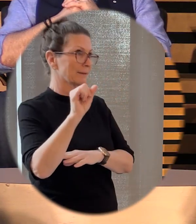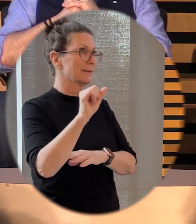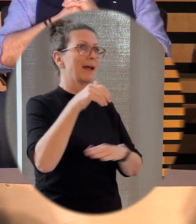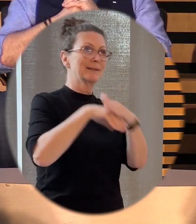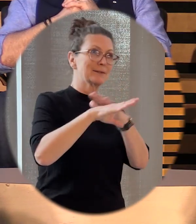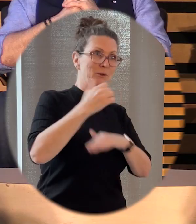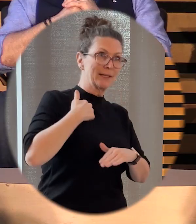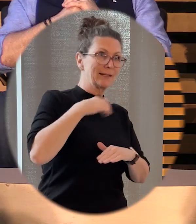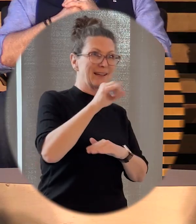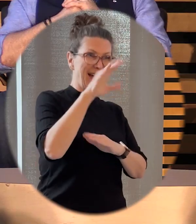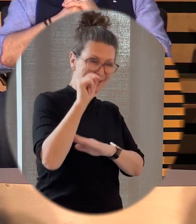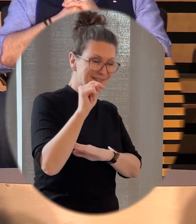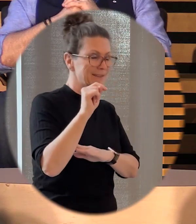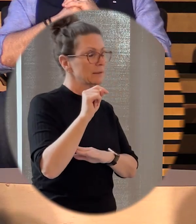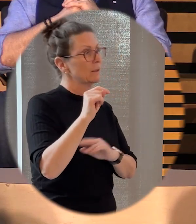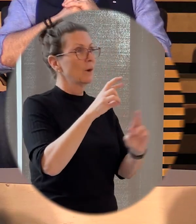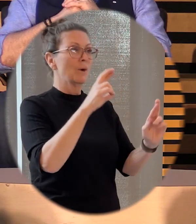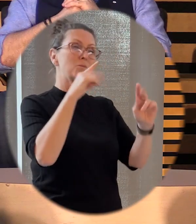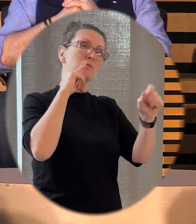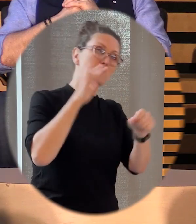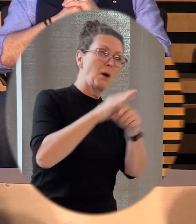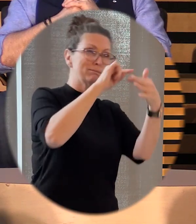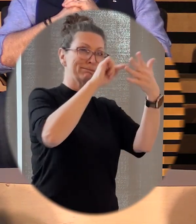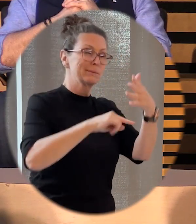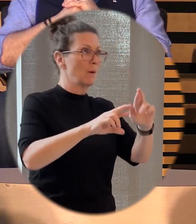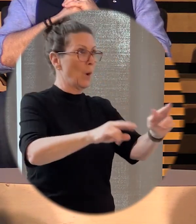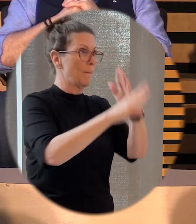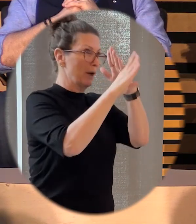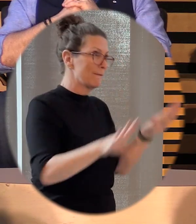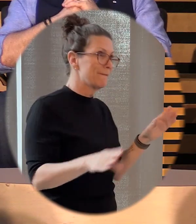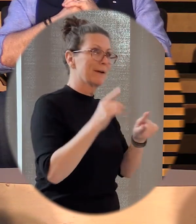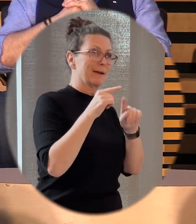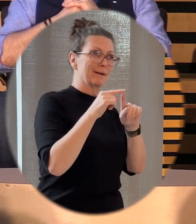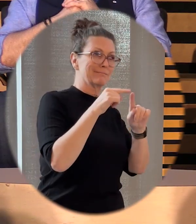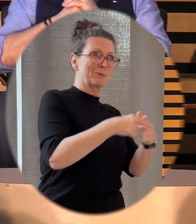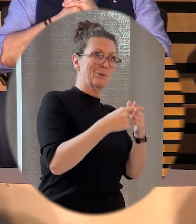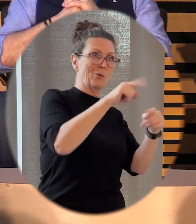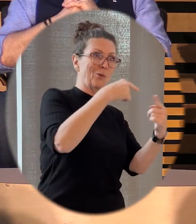with the the promise or the hope to be barrier free by 2040, and a Canada strong for all as